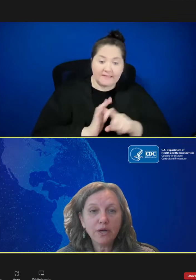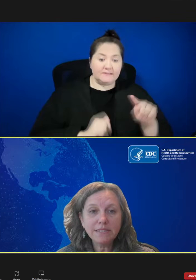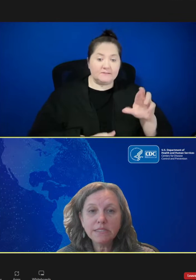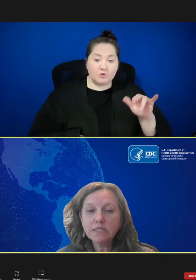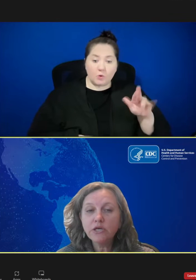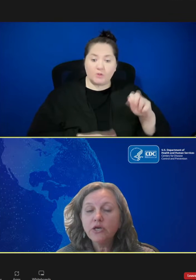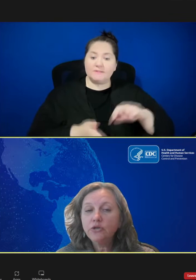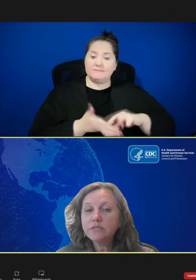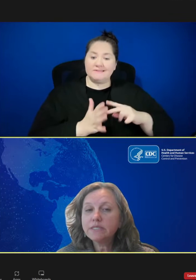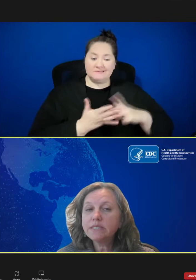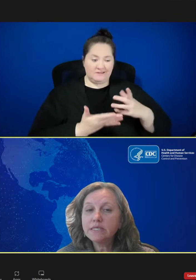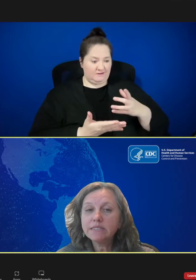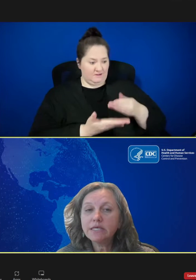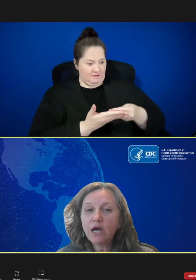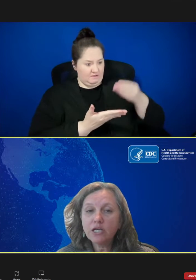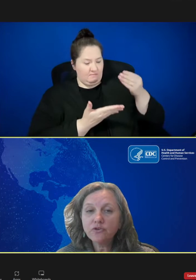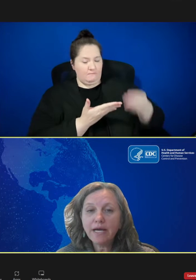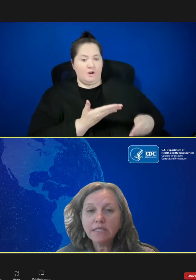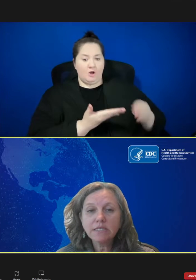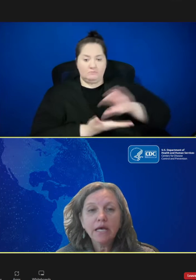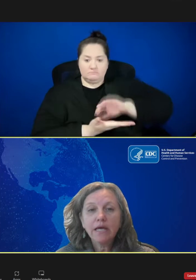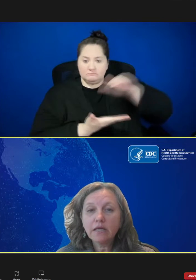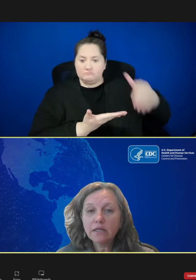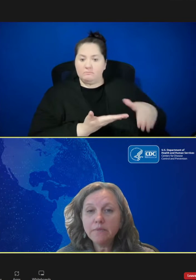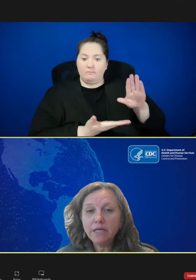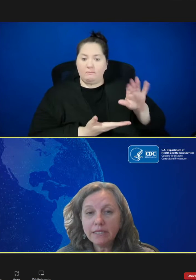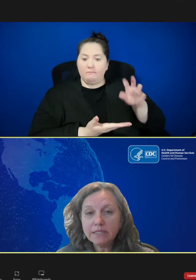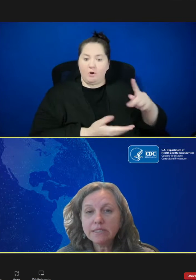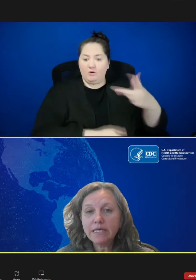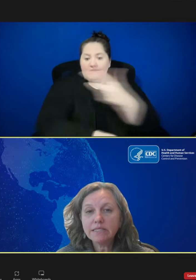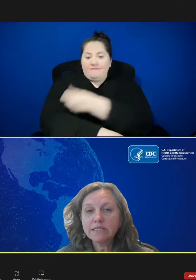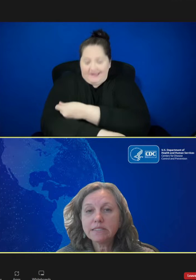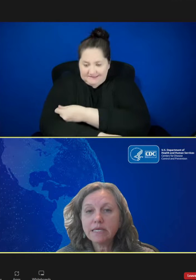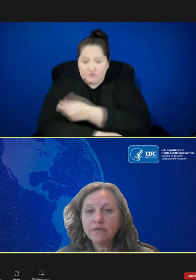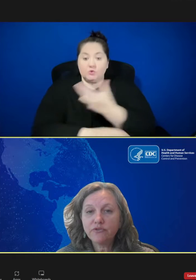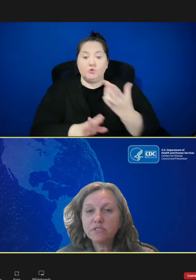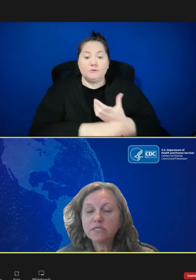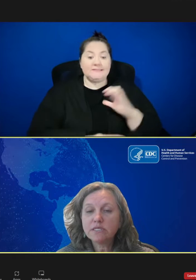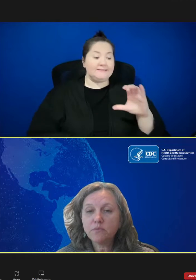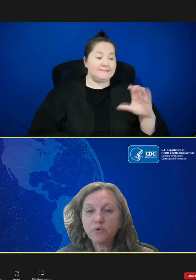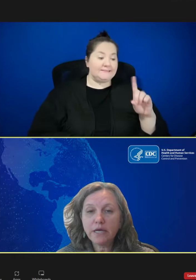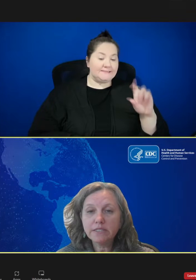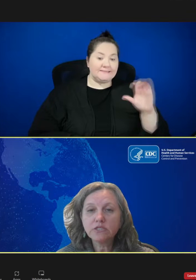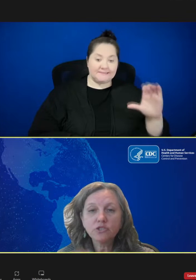prices using CDC contracts and eliminates state-to-state differences in price. So,